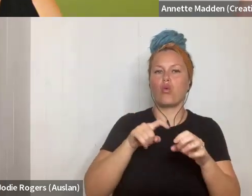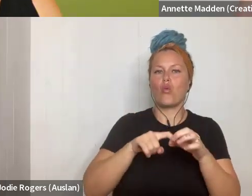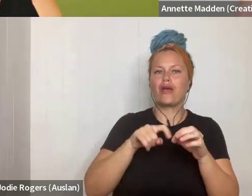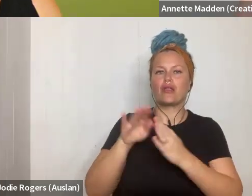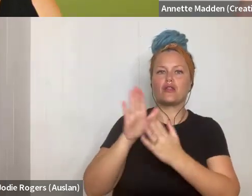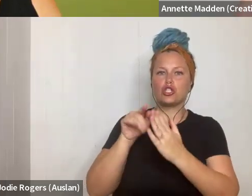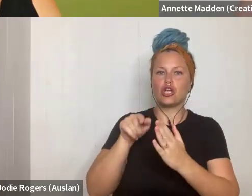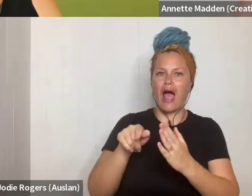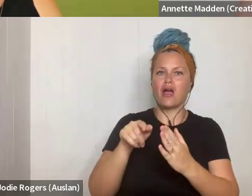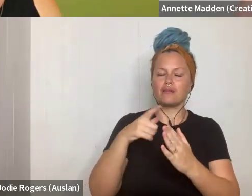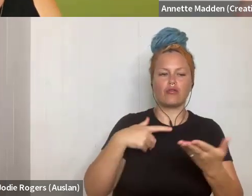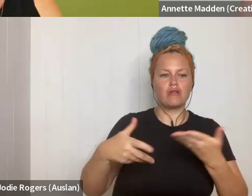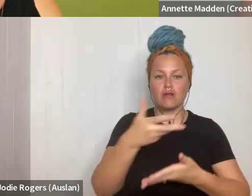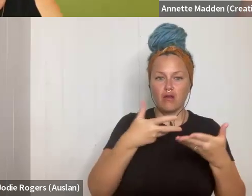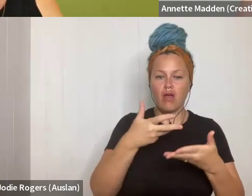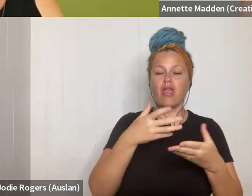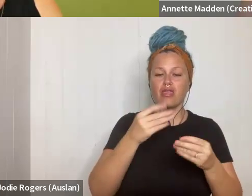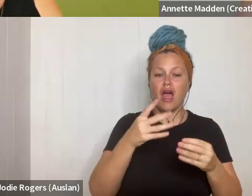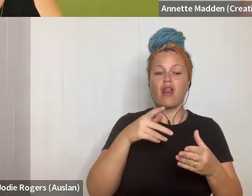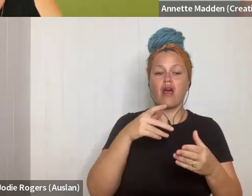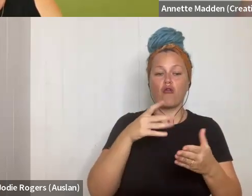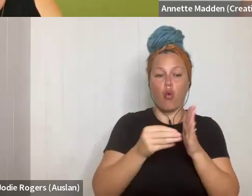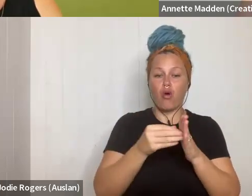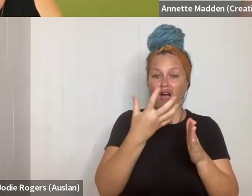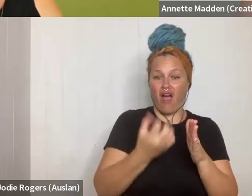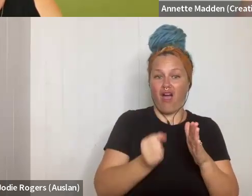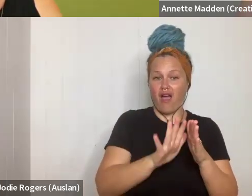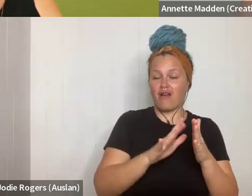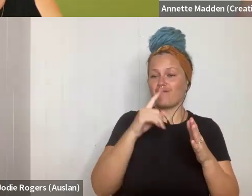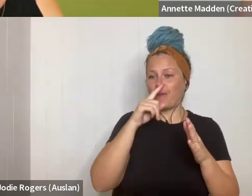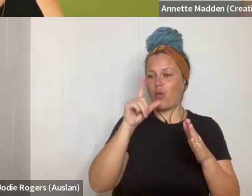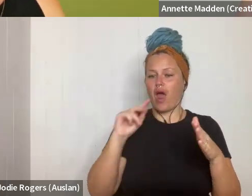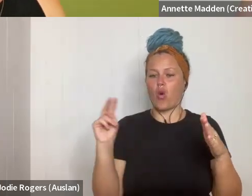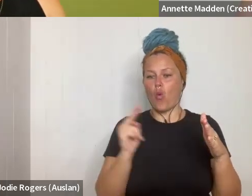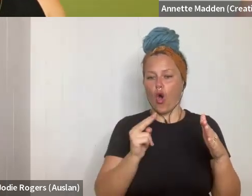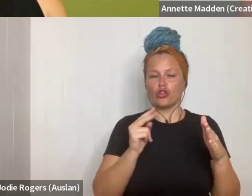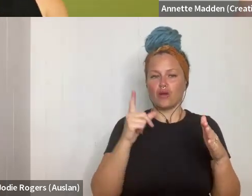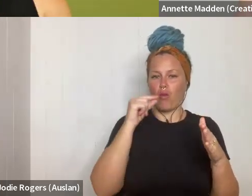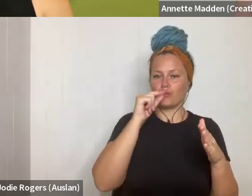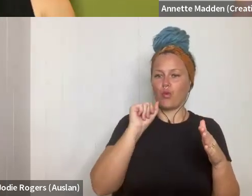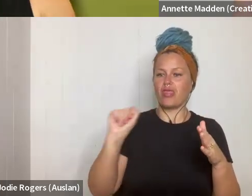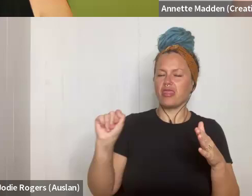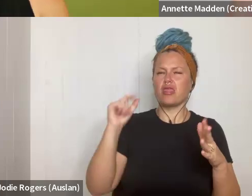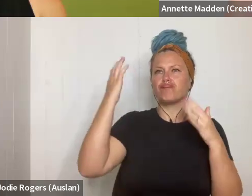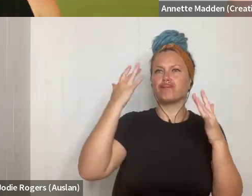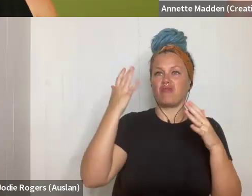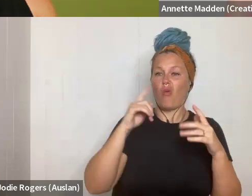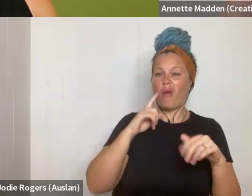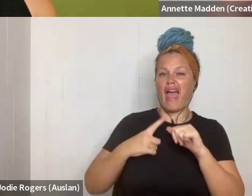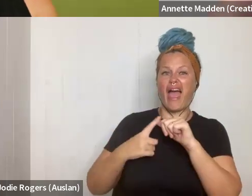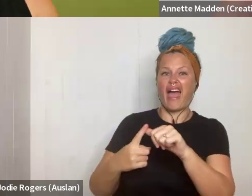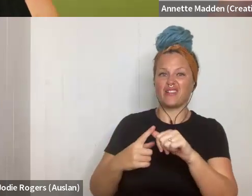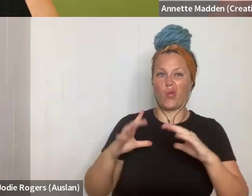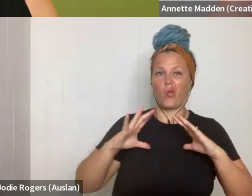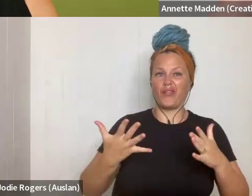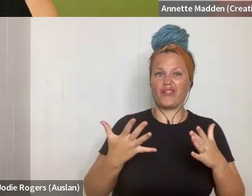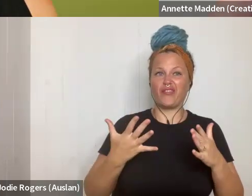quite